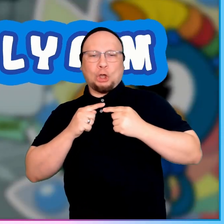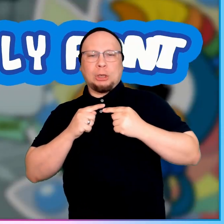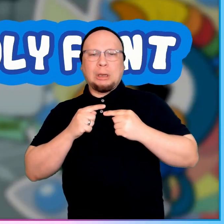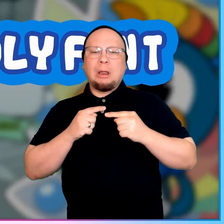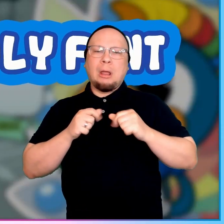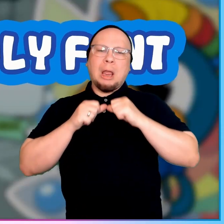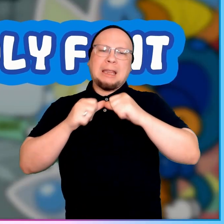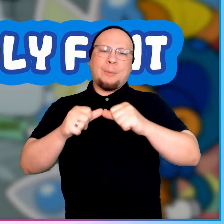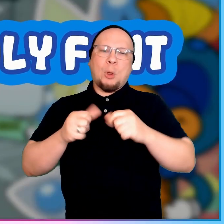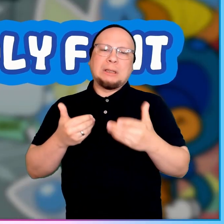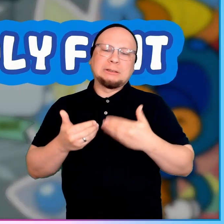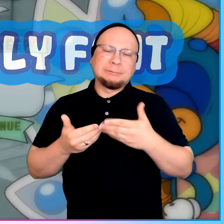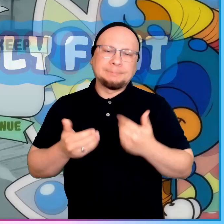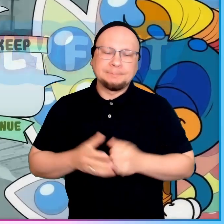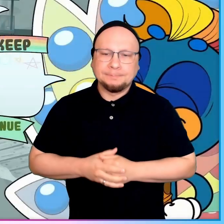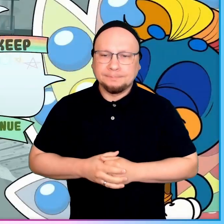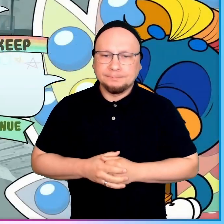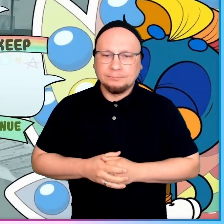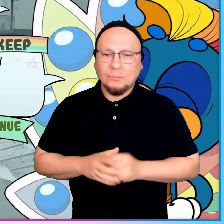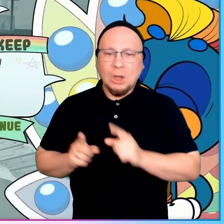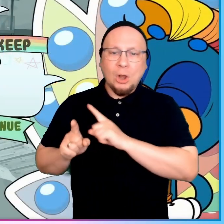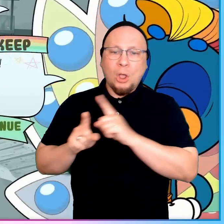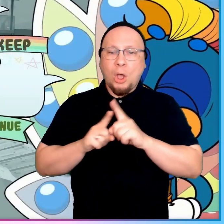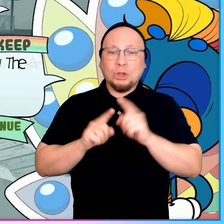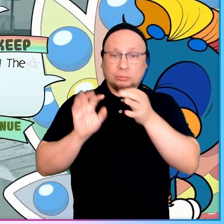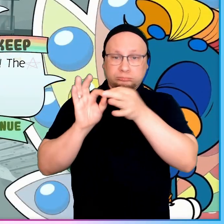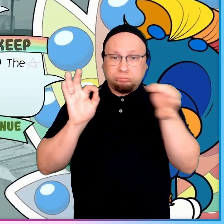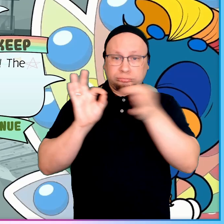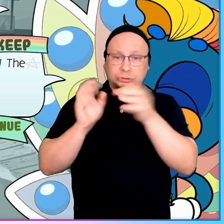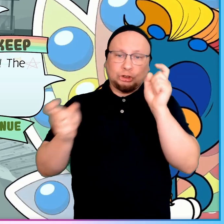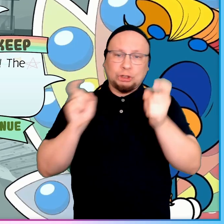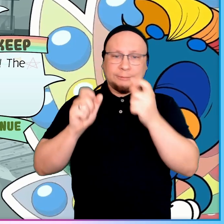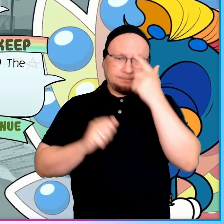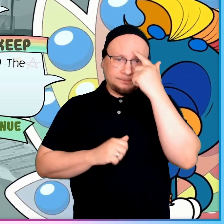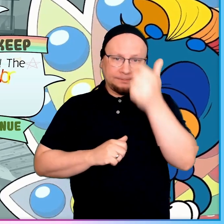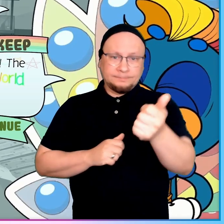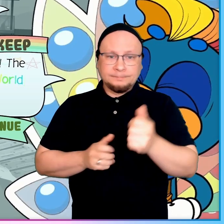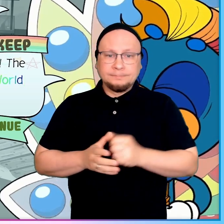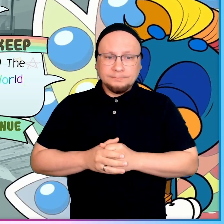There’s also a few options to tweak how dialogue is displayed. We’ve made dialogue fun to read,